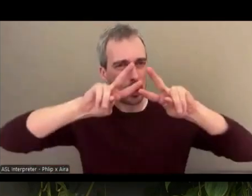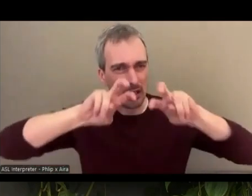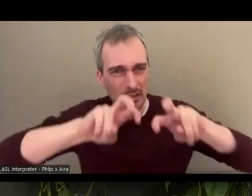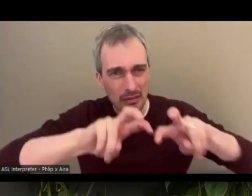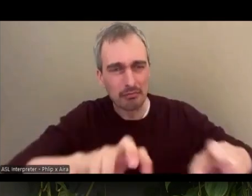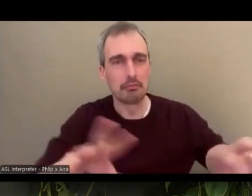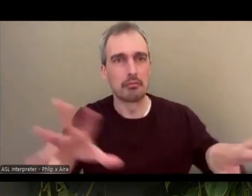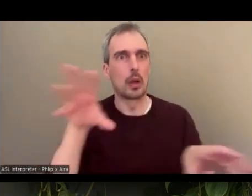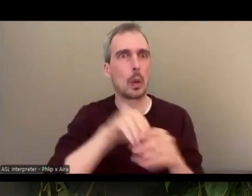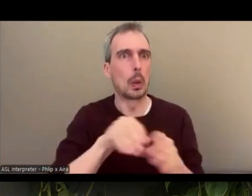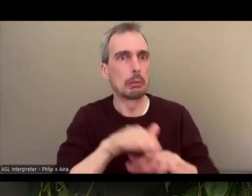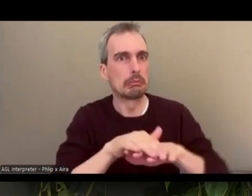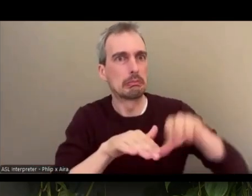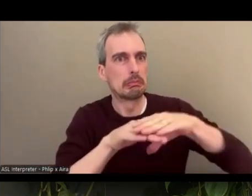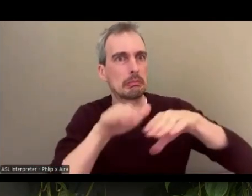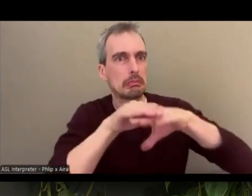of them. And that's what I've got. Thank you so much.